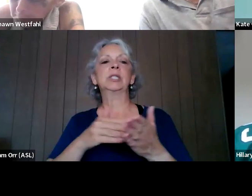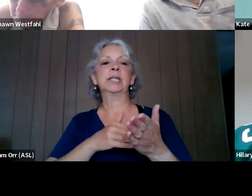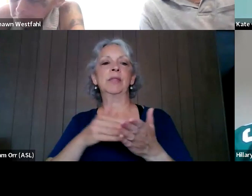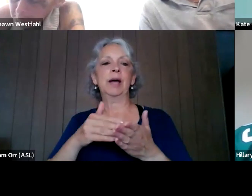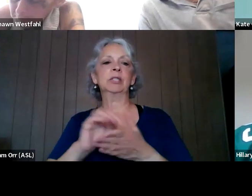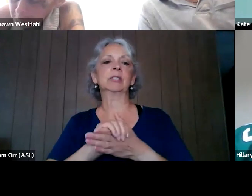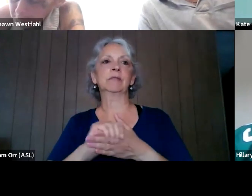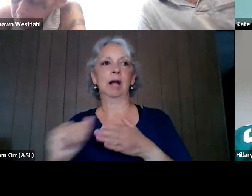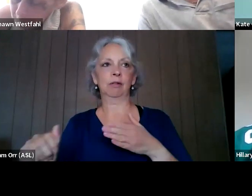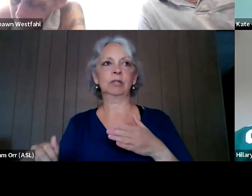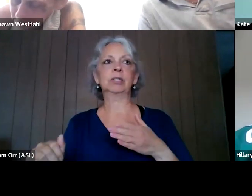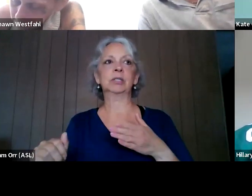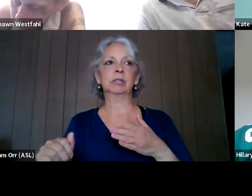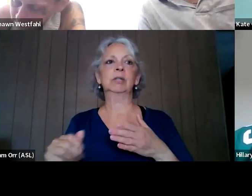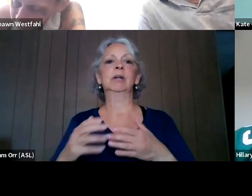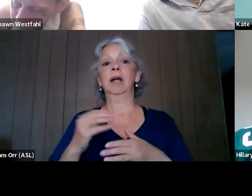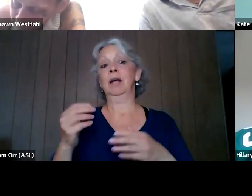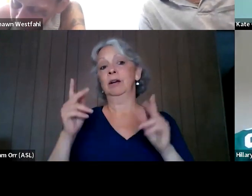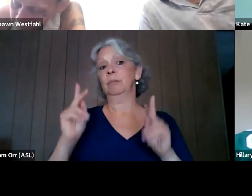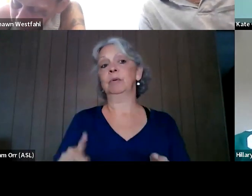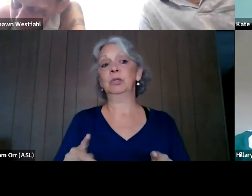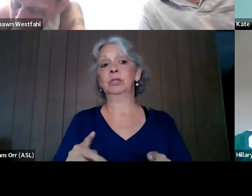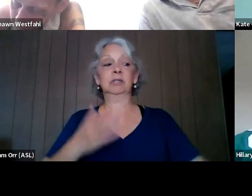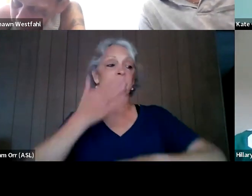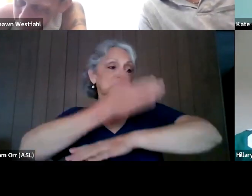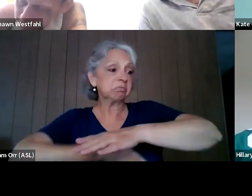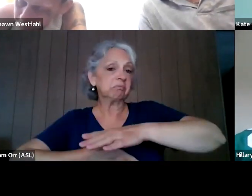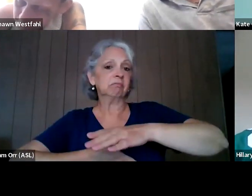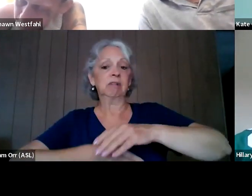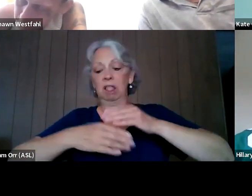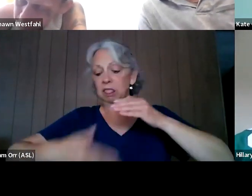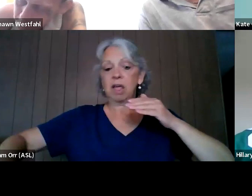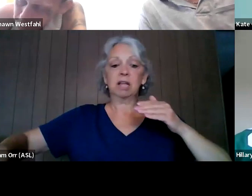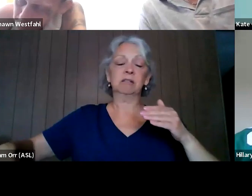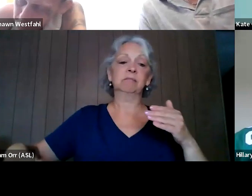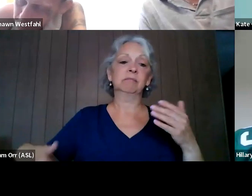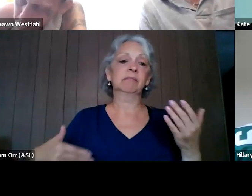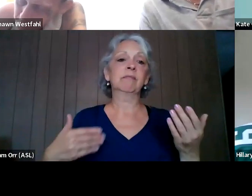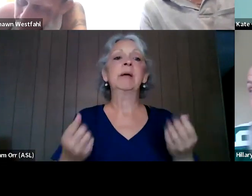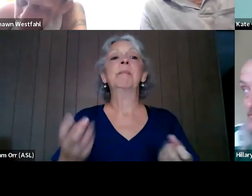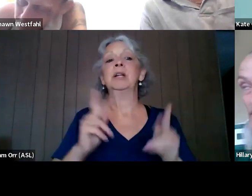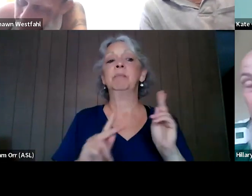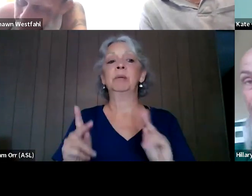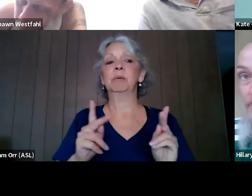as well as a person losing their limb. And a lot of these people don't need to lose their limbs.